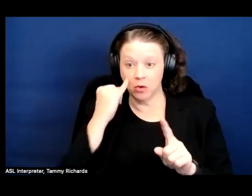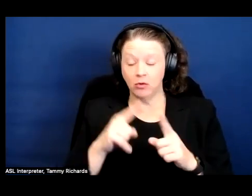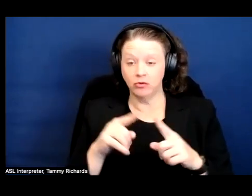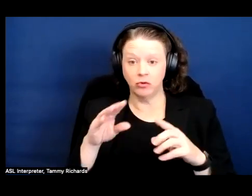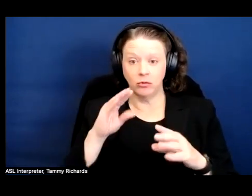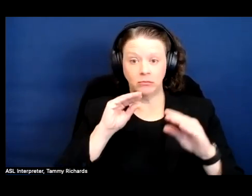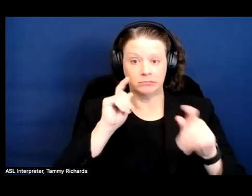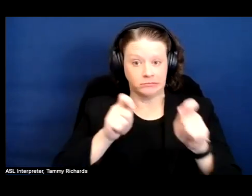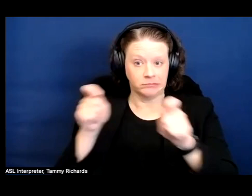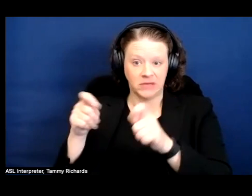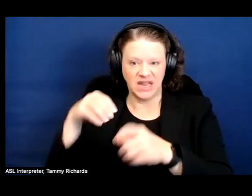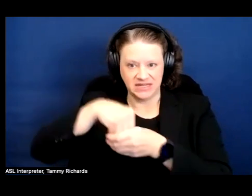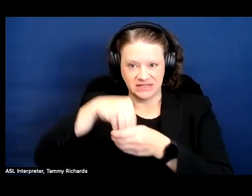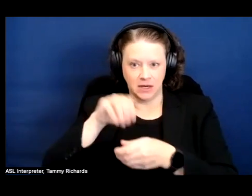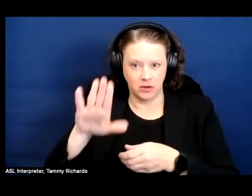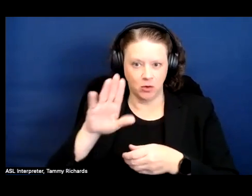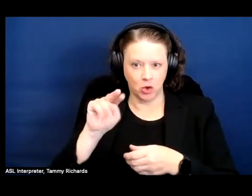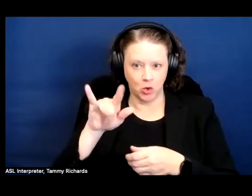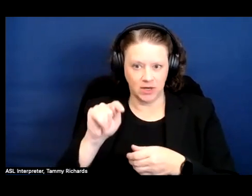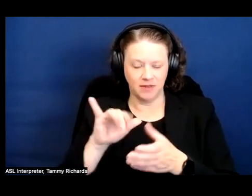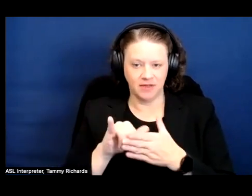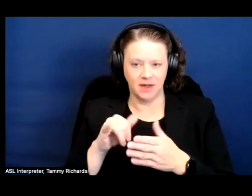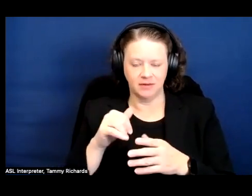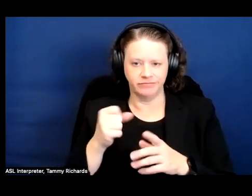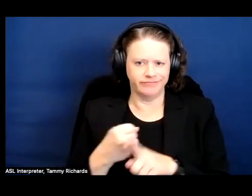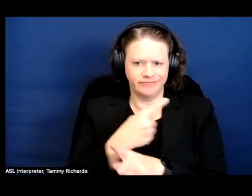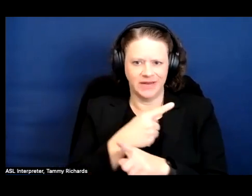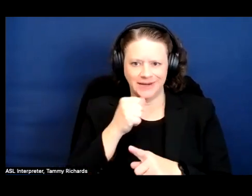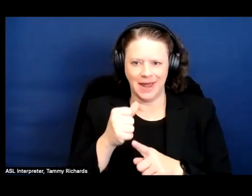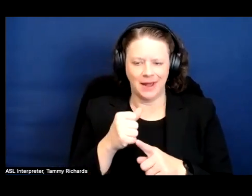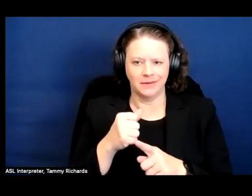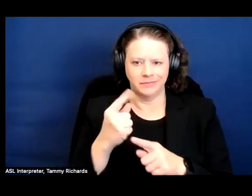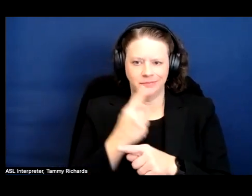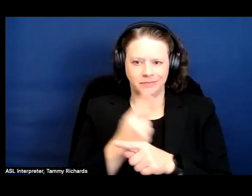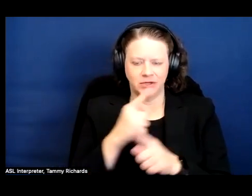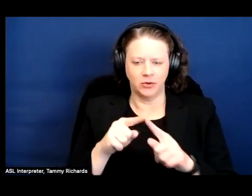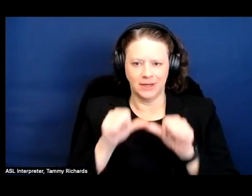housing providers cannot just deny an accommodation request for an assistance animal